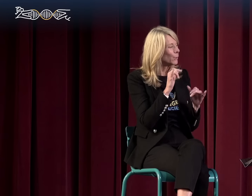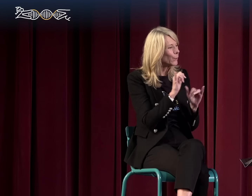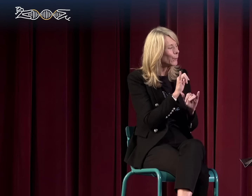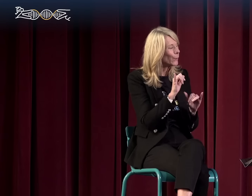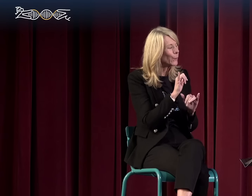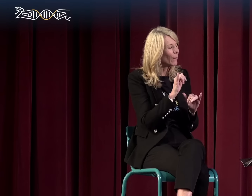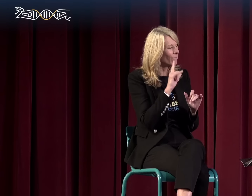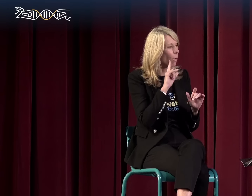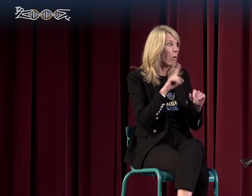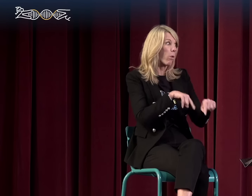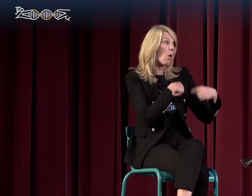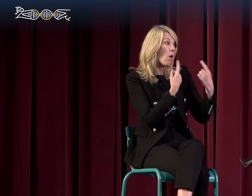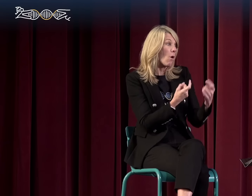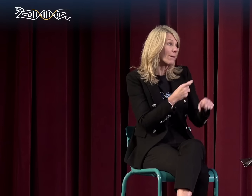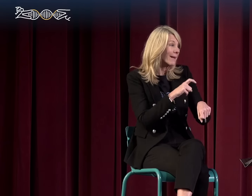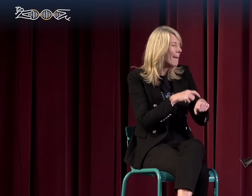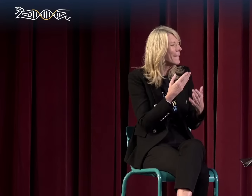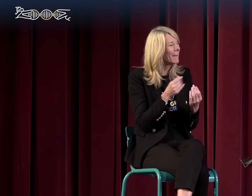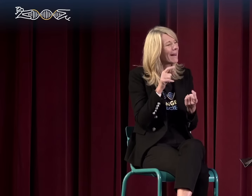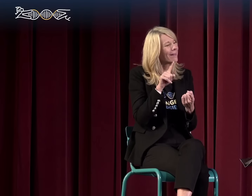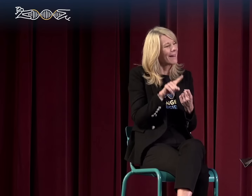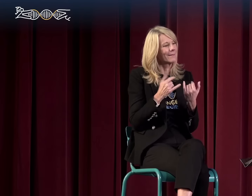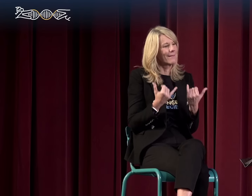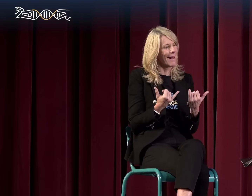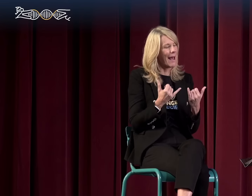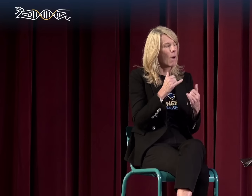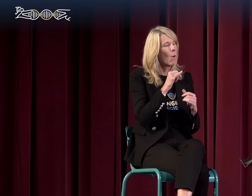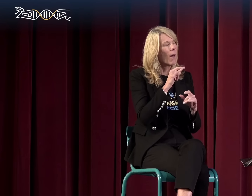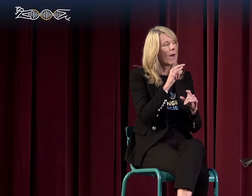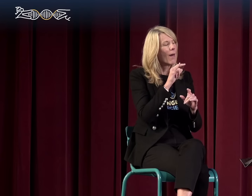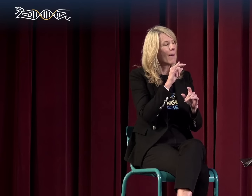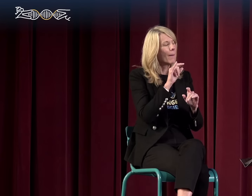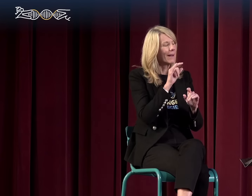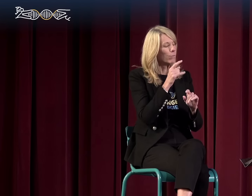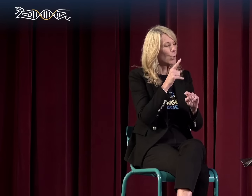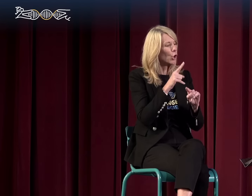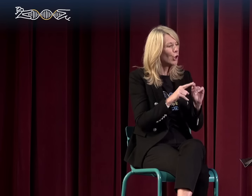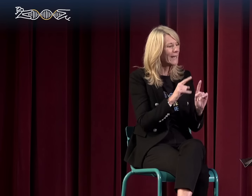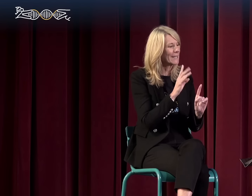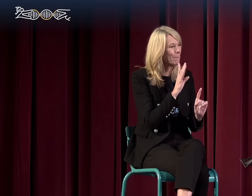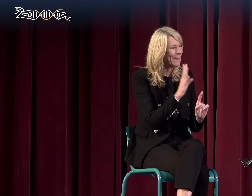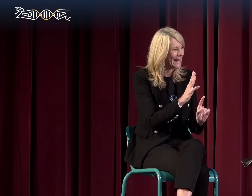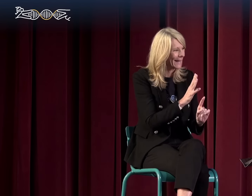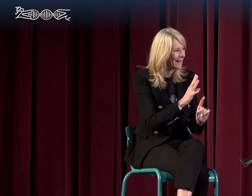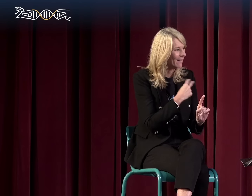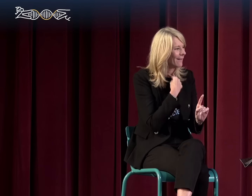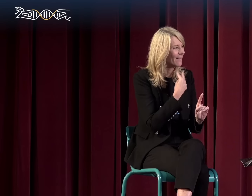maybe less so now days, but, not being able to speak or use or voice,